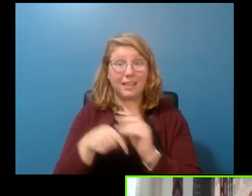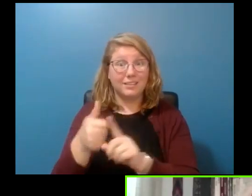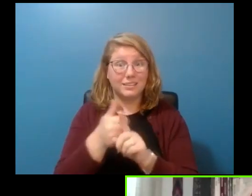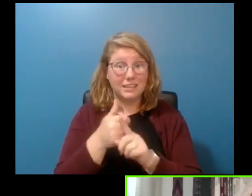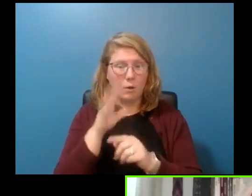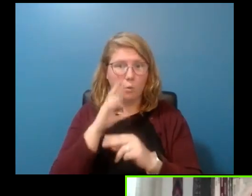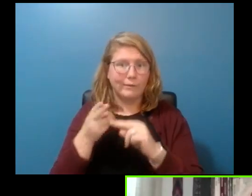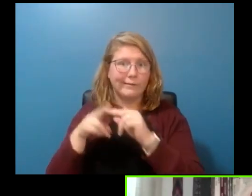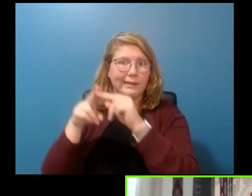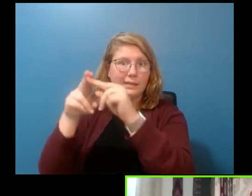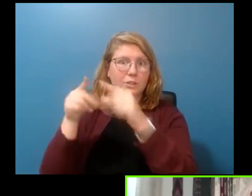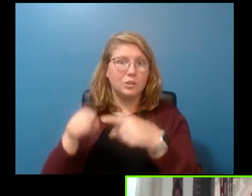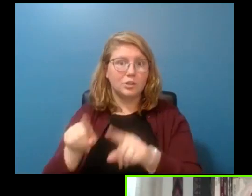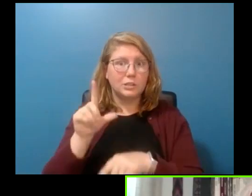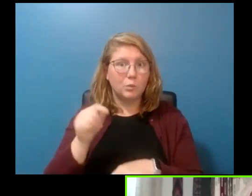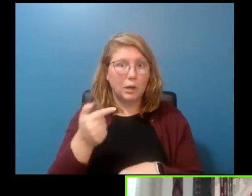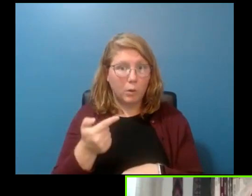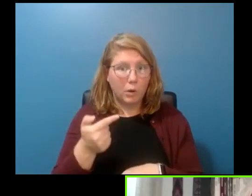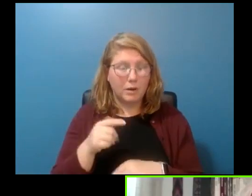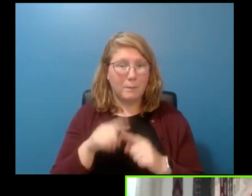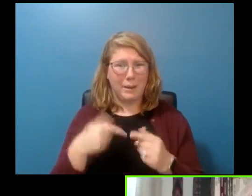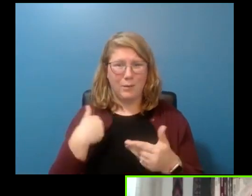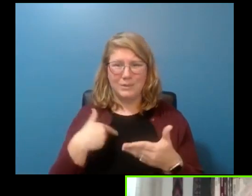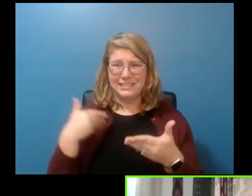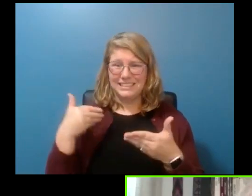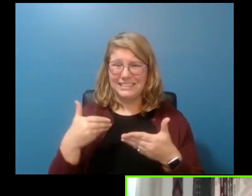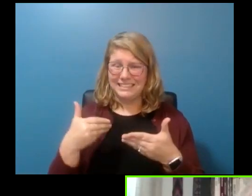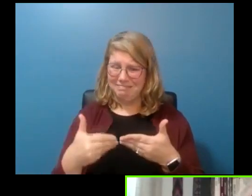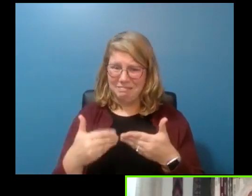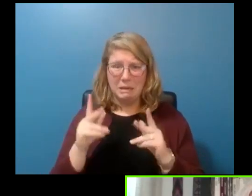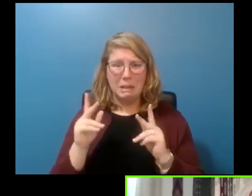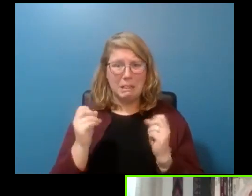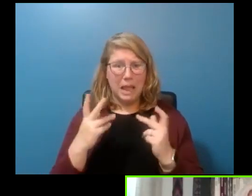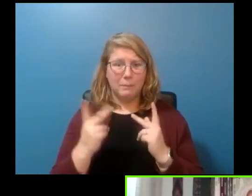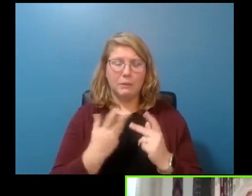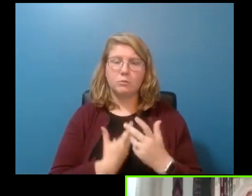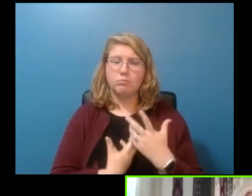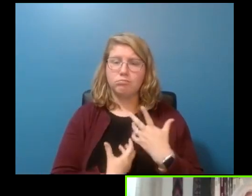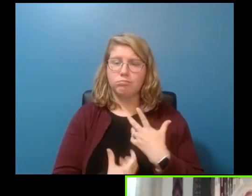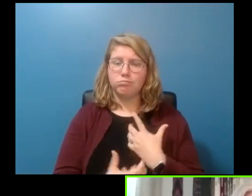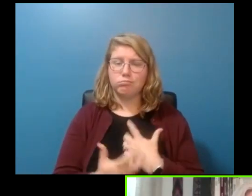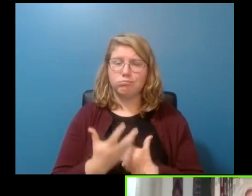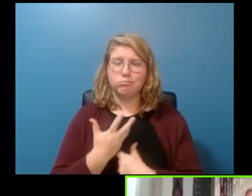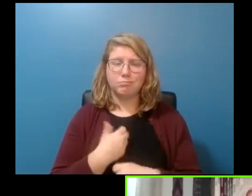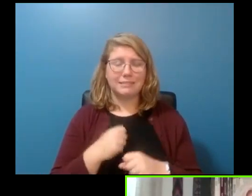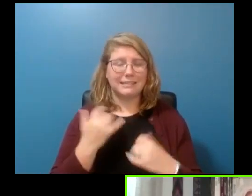back to the office. They're worried about not wearing a mask someplace, right?